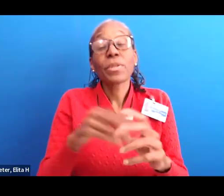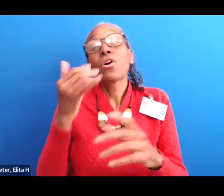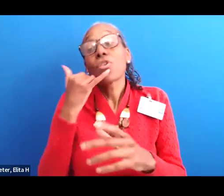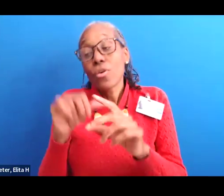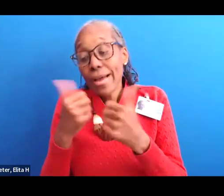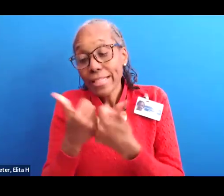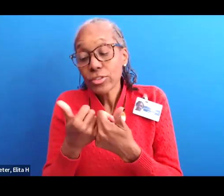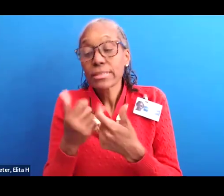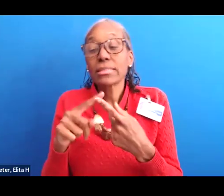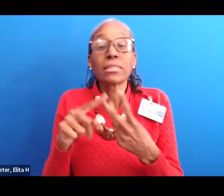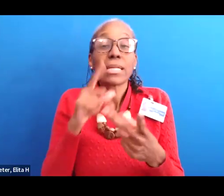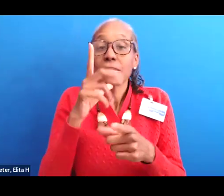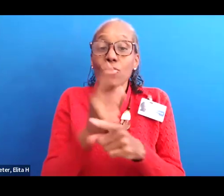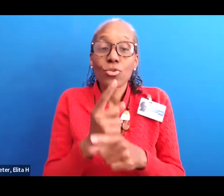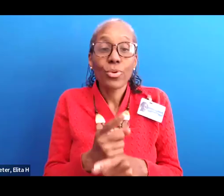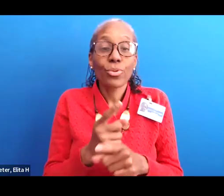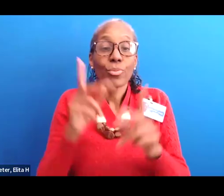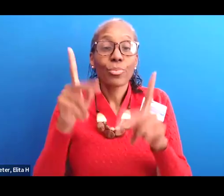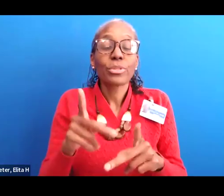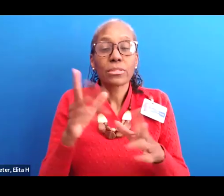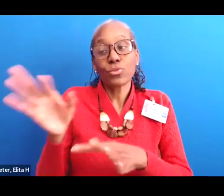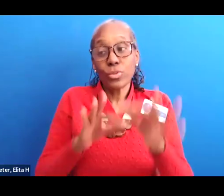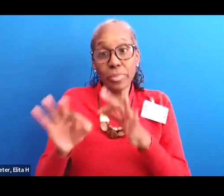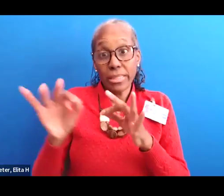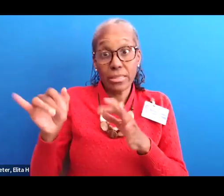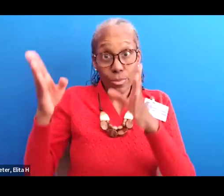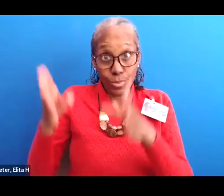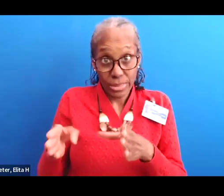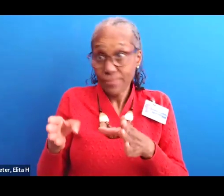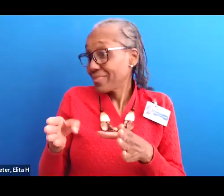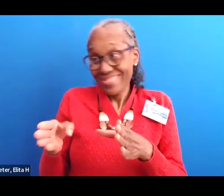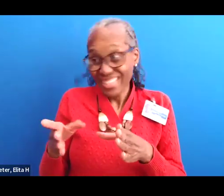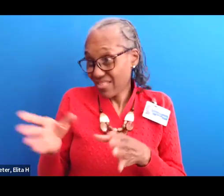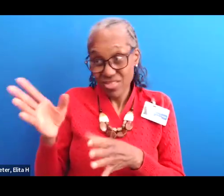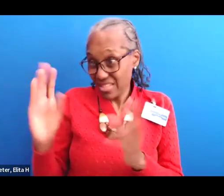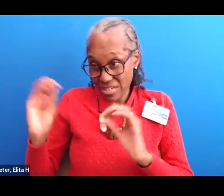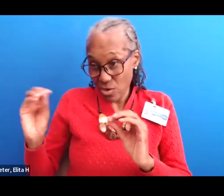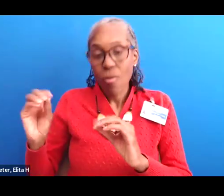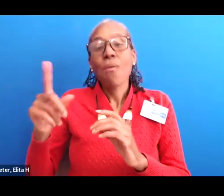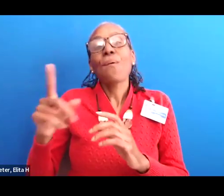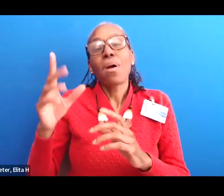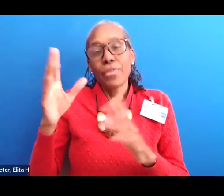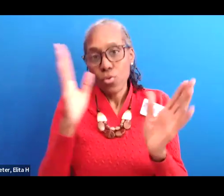If you don't have your regular one, they need to replace that person. If they don't have somebody, then you need to get organized